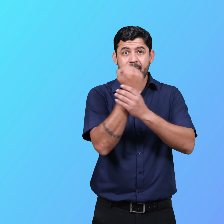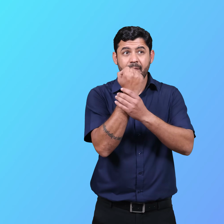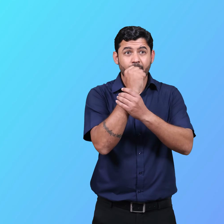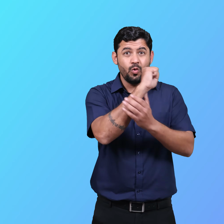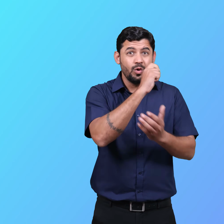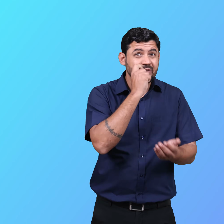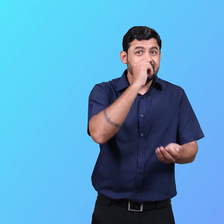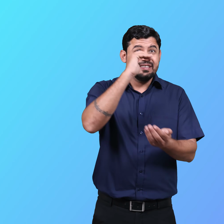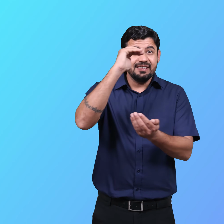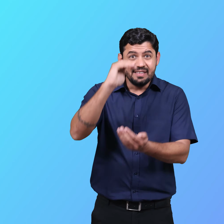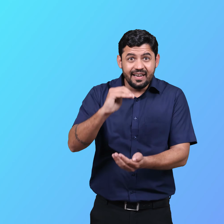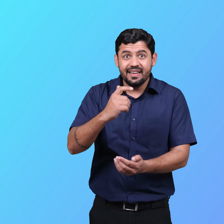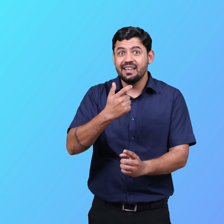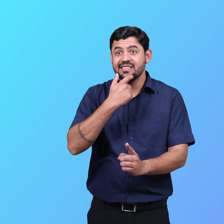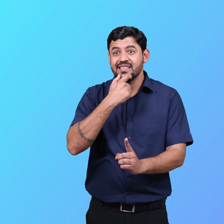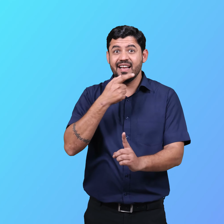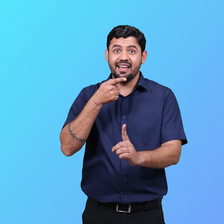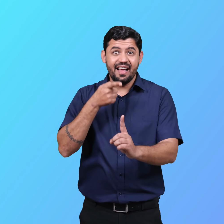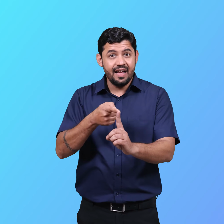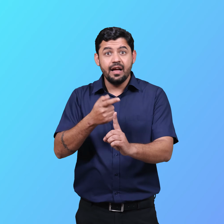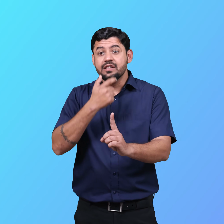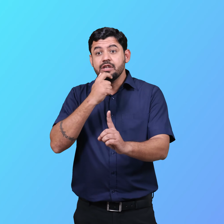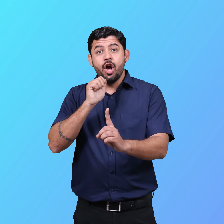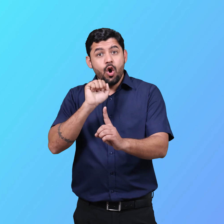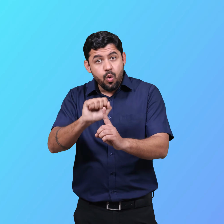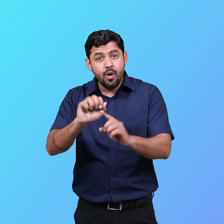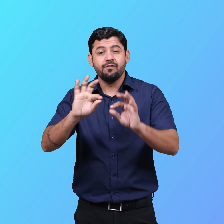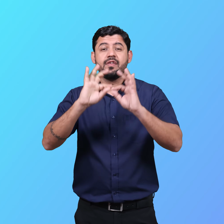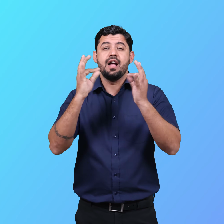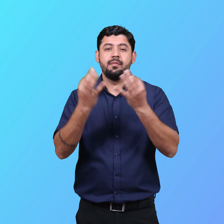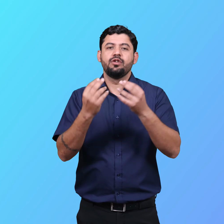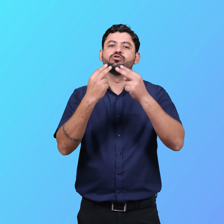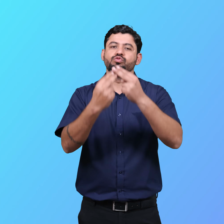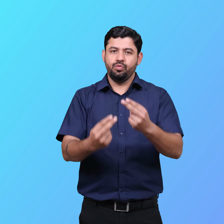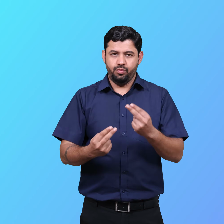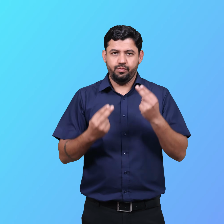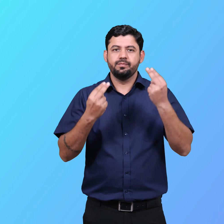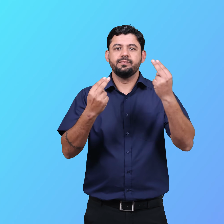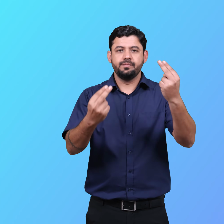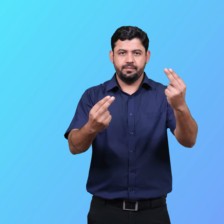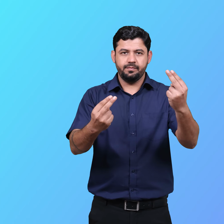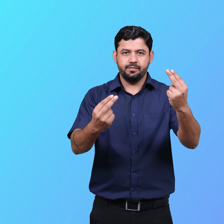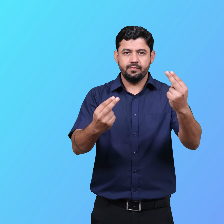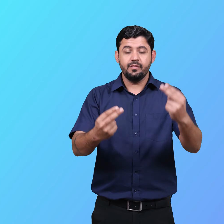This is the record of Abraham’s son Isaac.